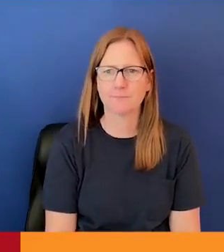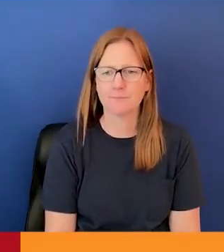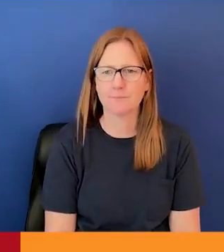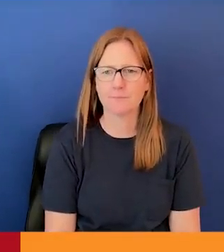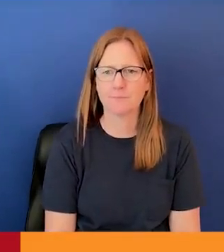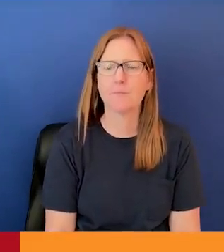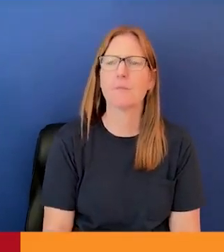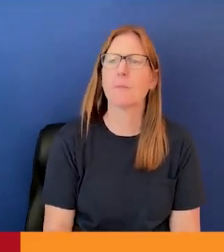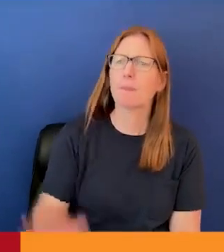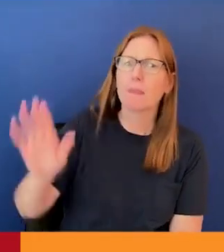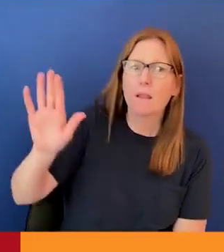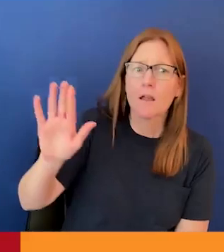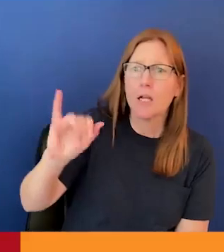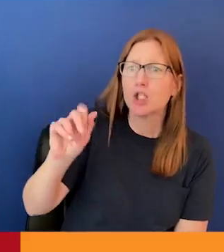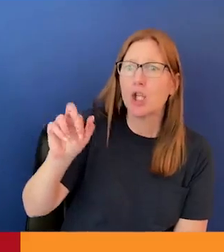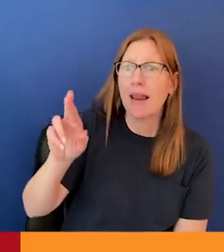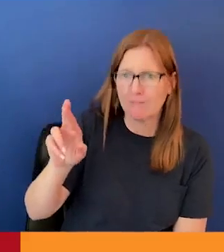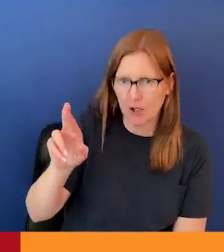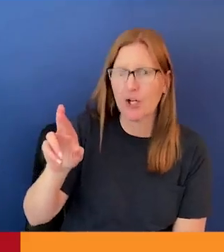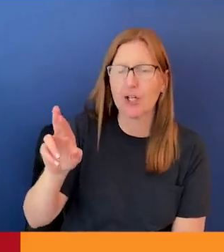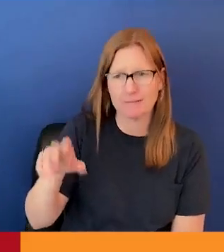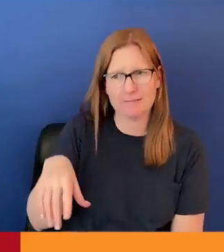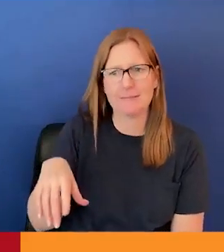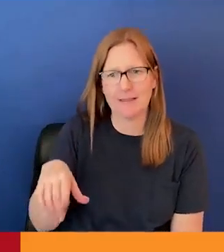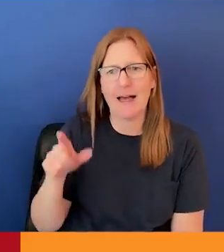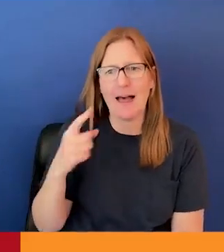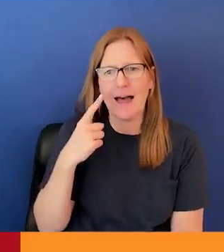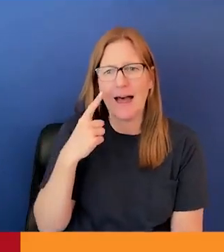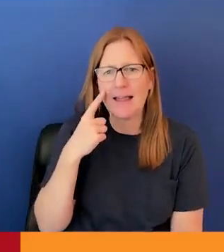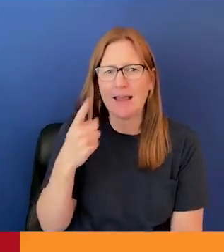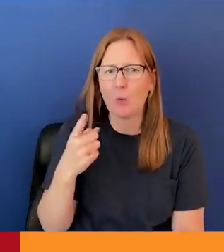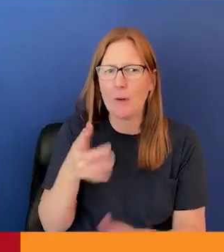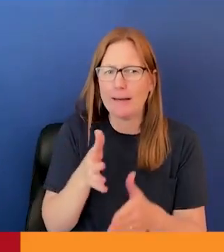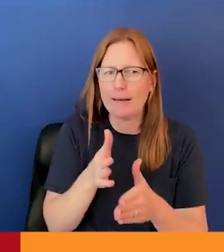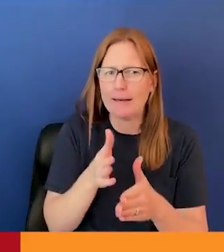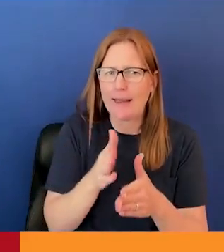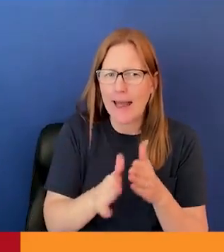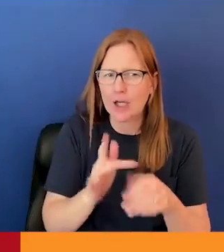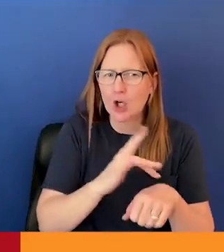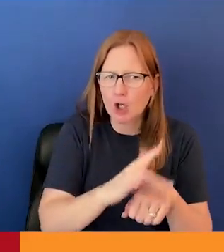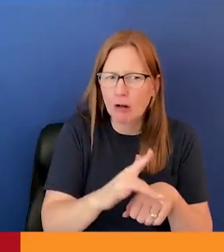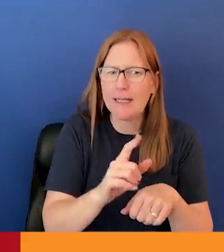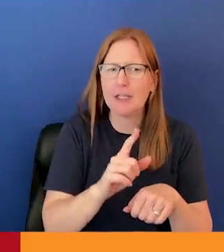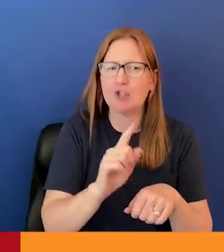[Kelly Cronin]: Jennifer, I think we've inadvertently skipped the slide just to go over a couple more of the foundational definitions